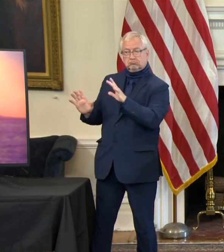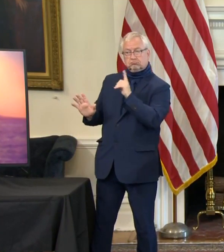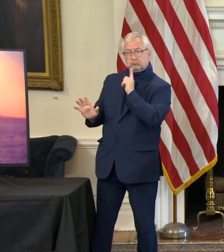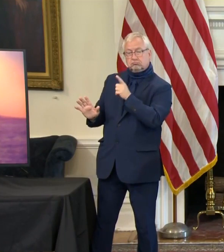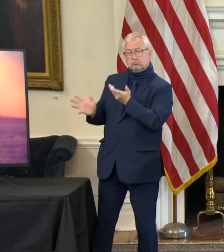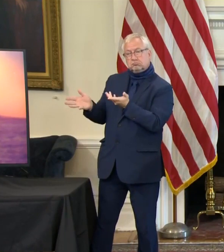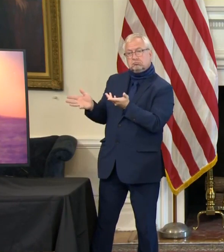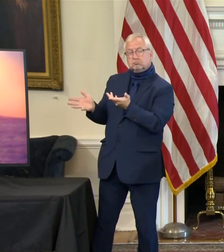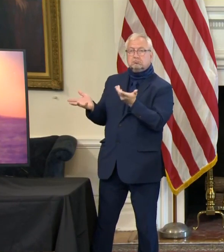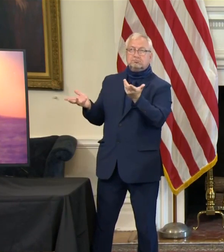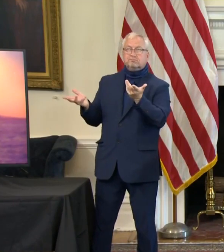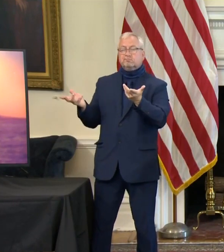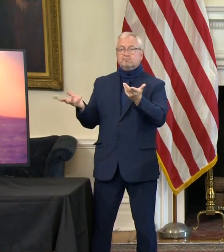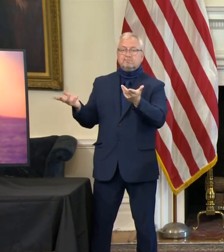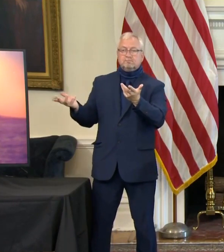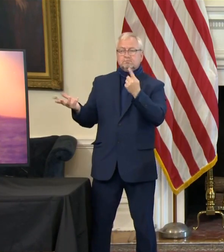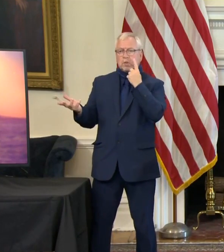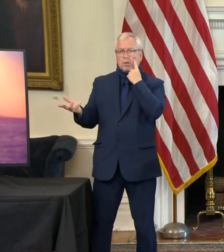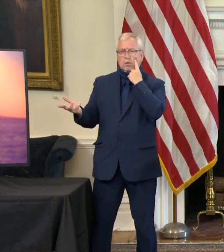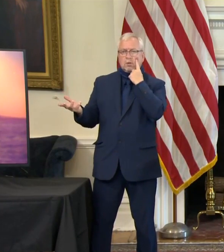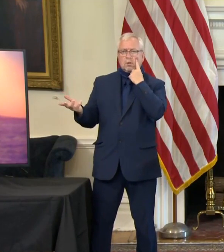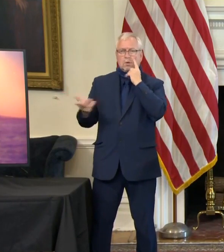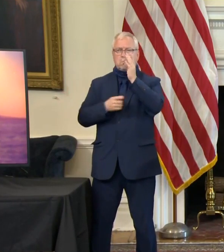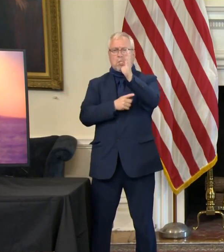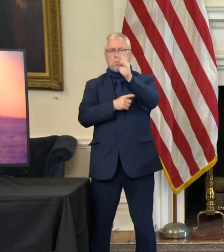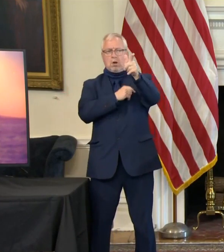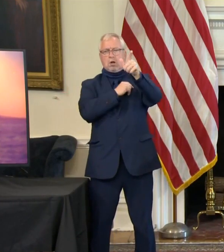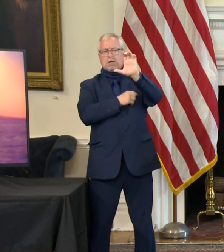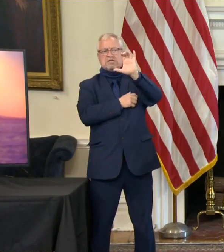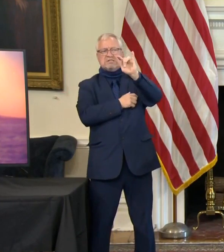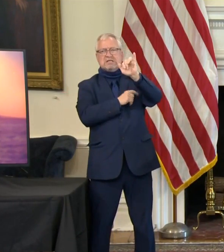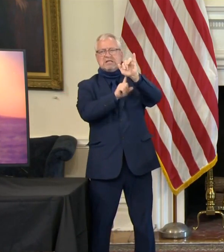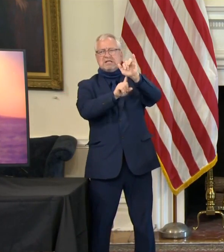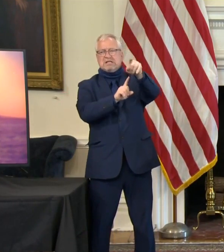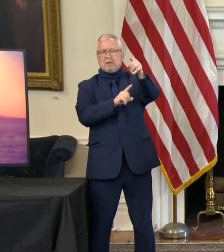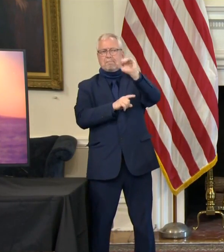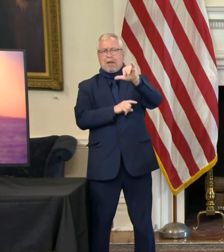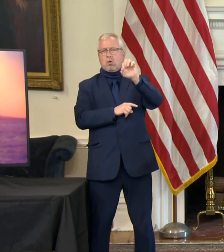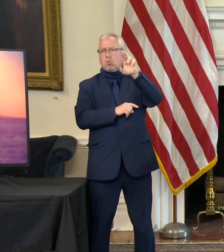AND IN MY COUNTRY I DO NOT THINK HE DID NOT HEARD I DO NOT HEAR HIS ANNOUNCEMENT.